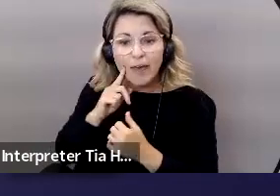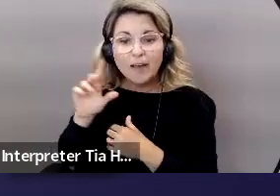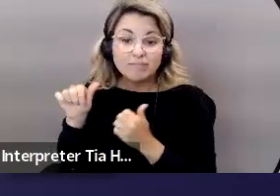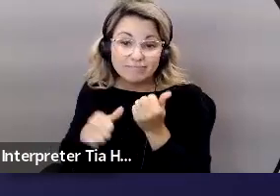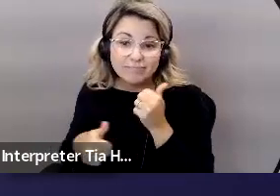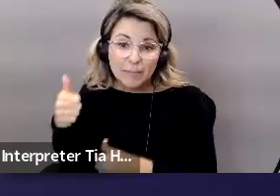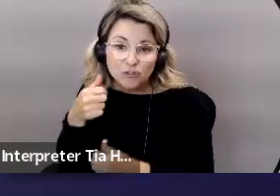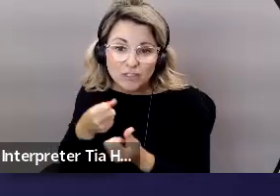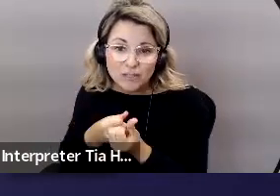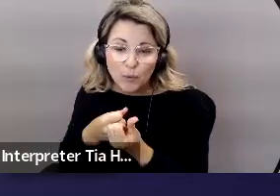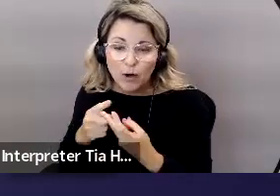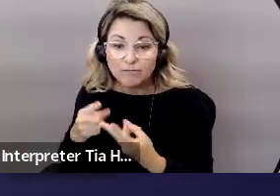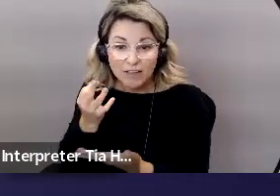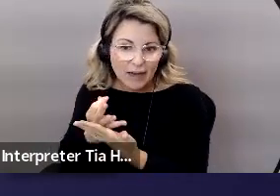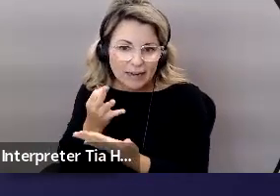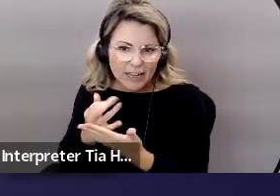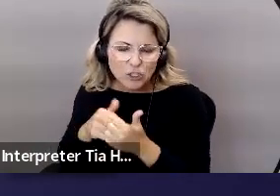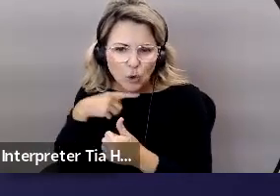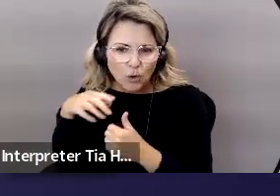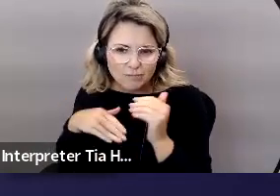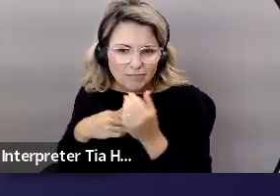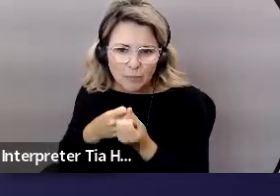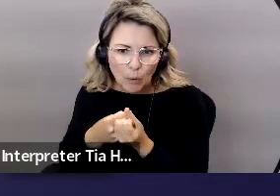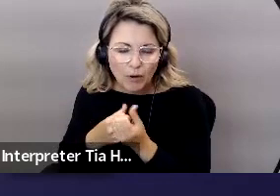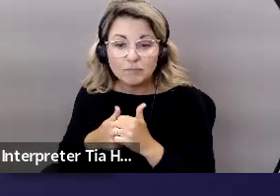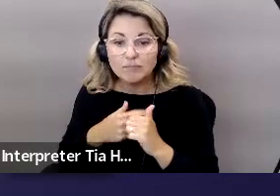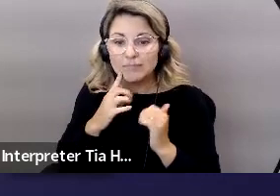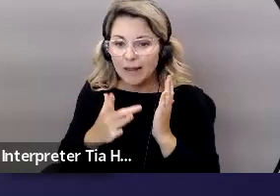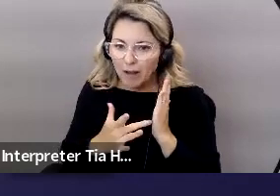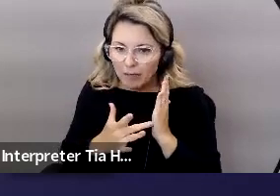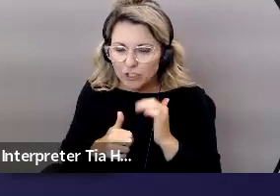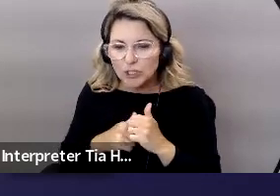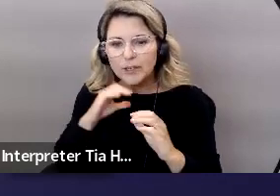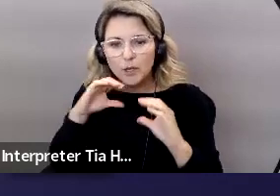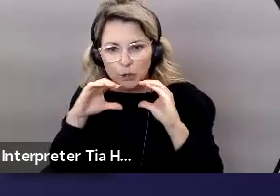the financial infrastructure, I talked about technology and communication infrastructure